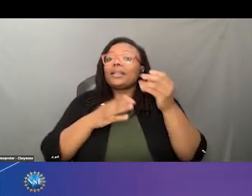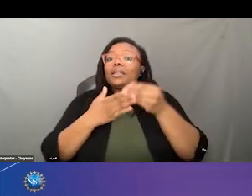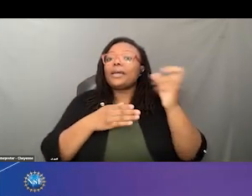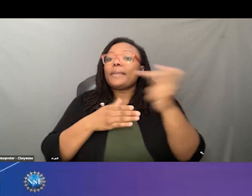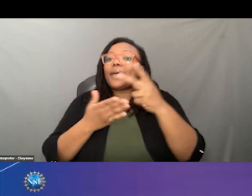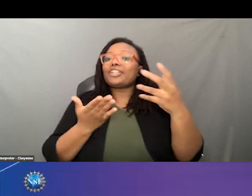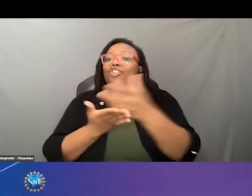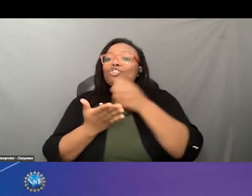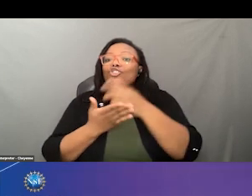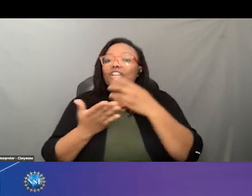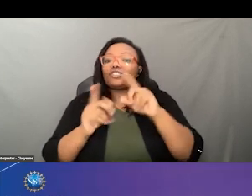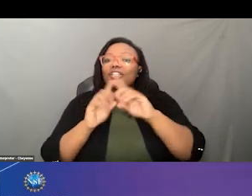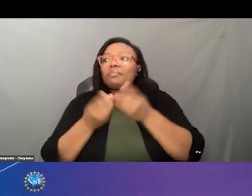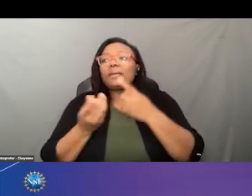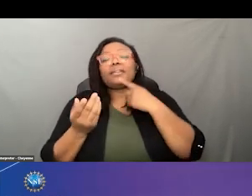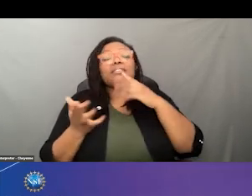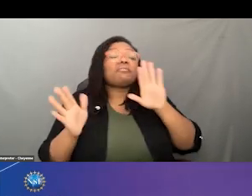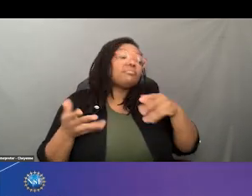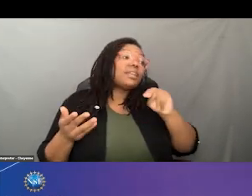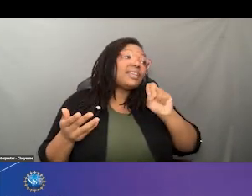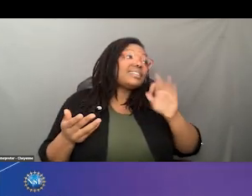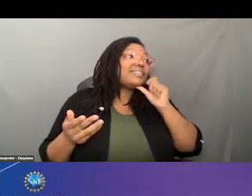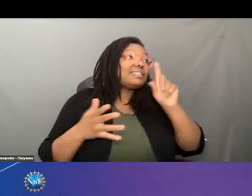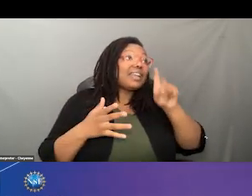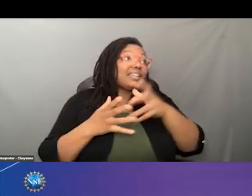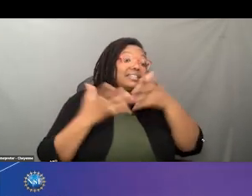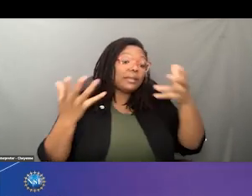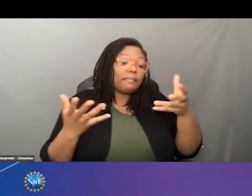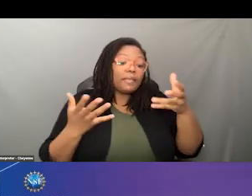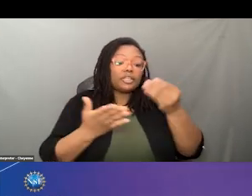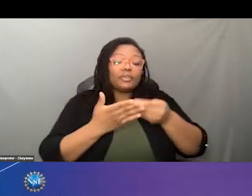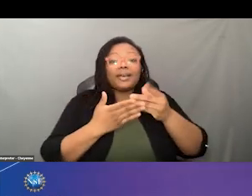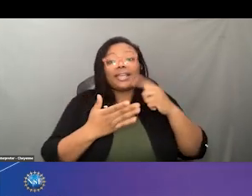Then treasury looks and say, oh, well, NSF doesn't need as much funding